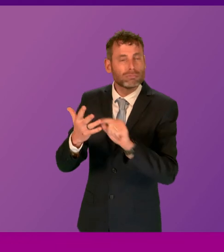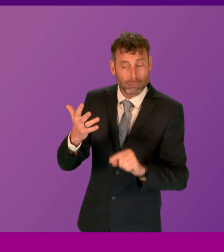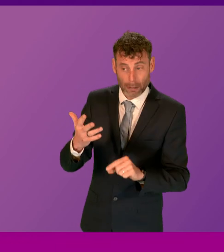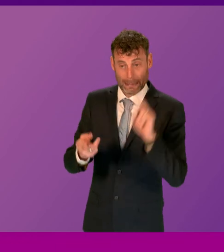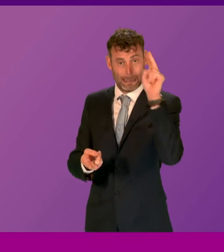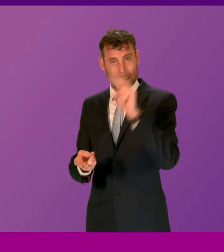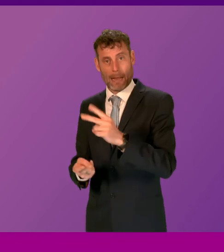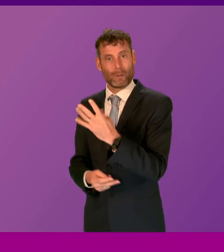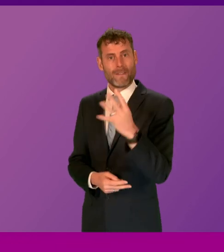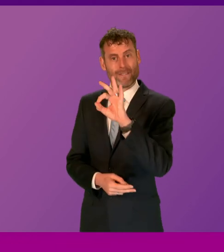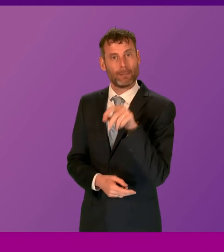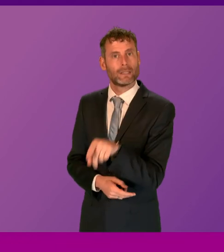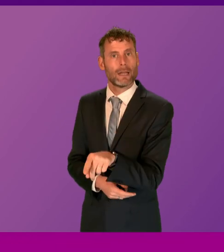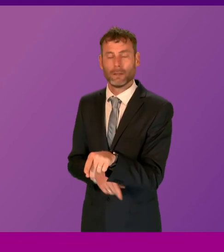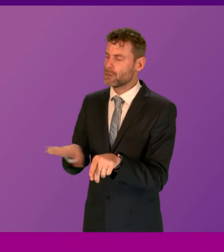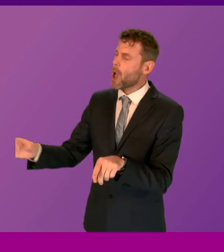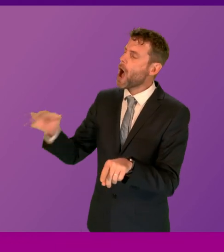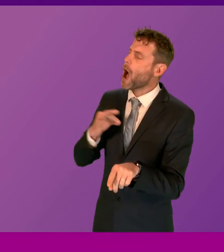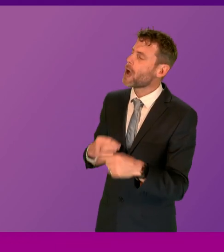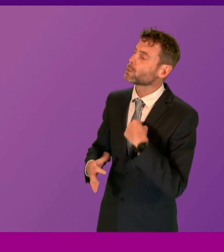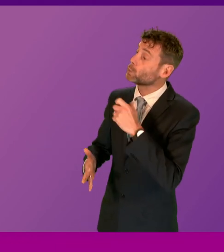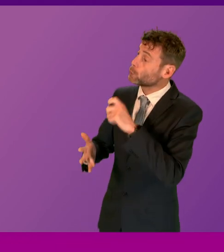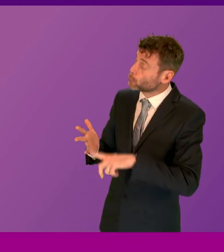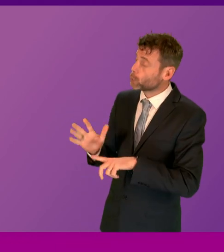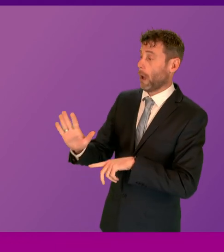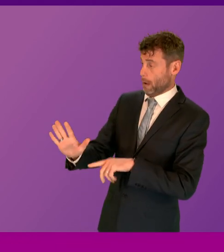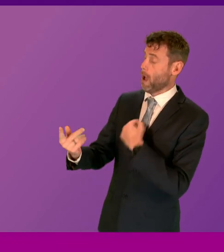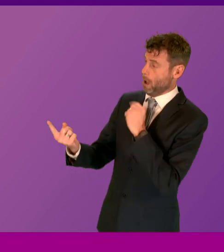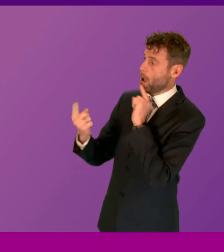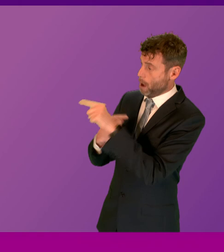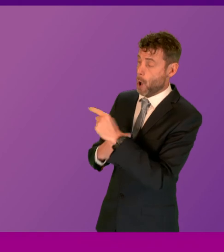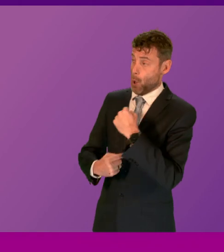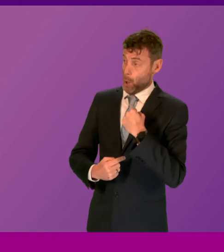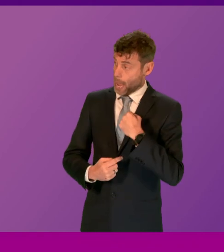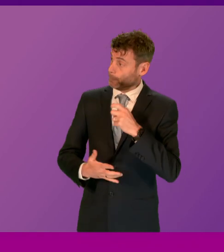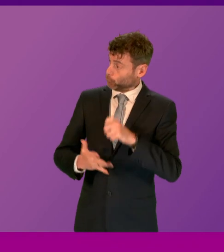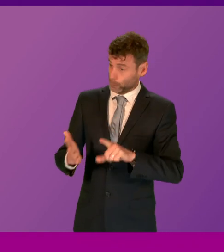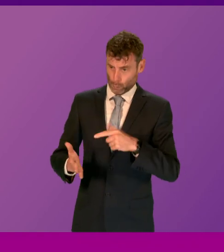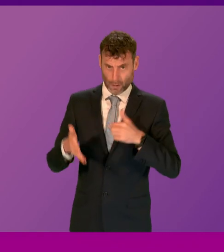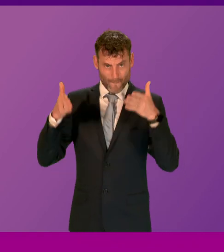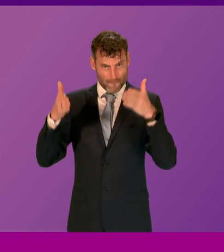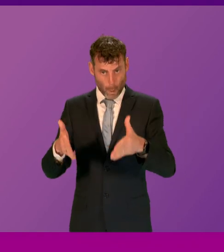Douglas Ross asked what we are specifically doing about this. We are making sure that we are investing in our capacity.